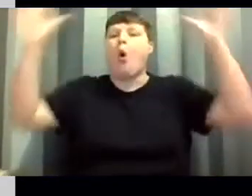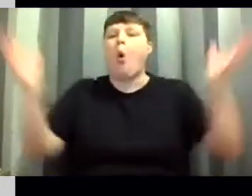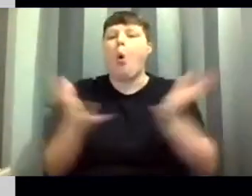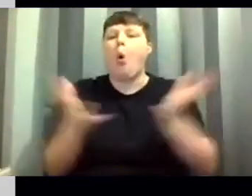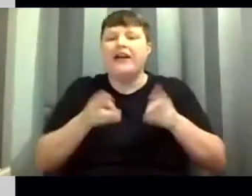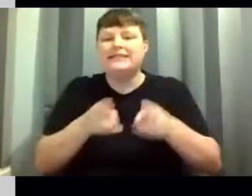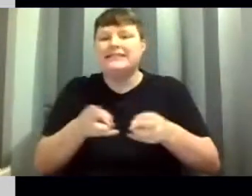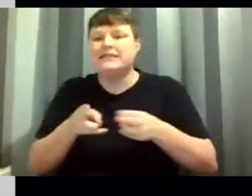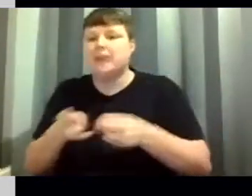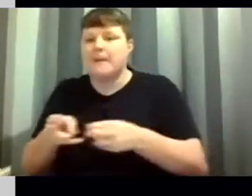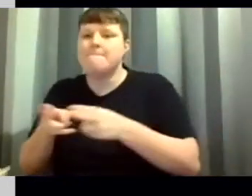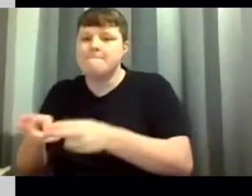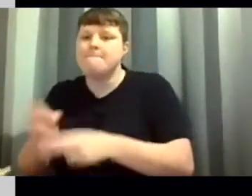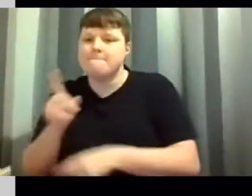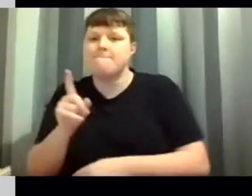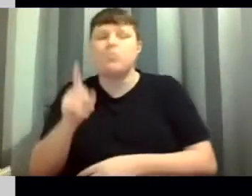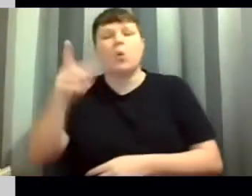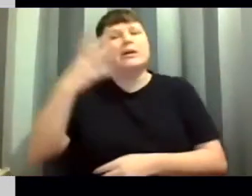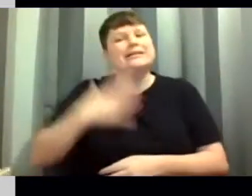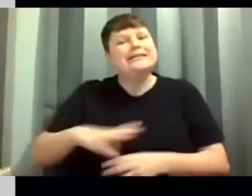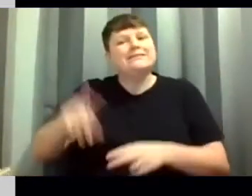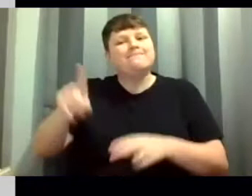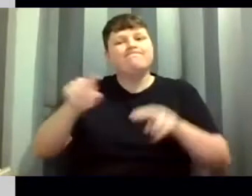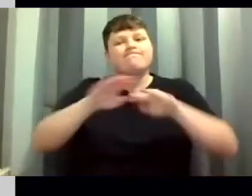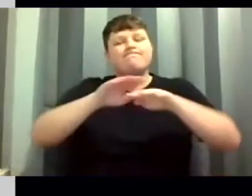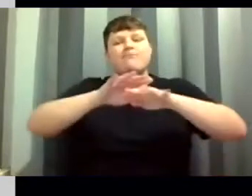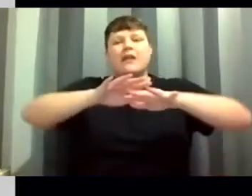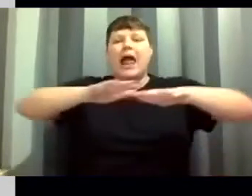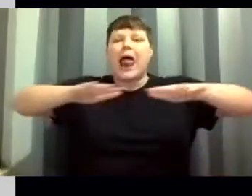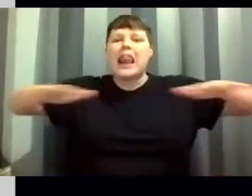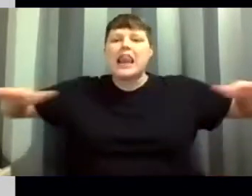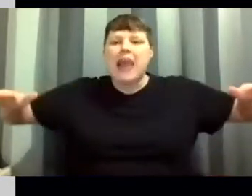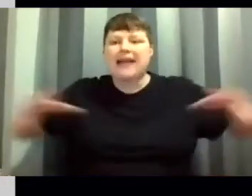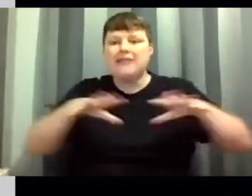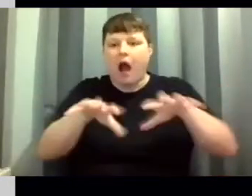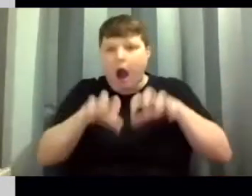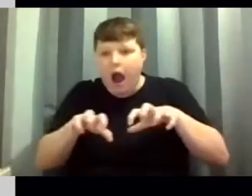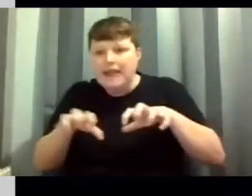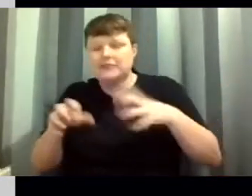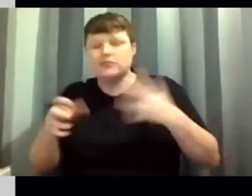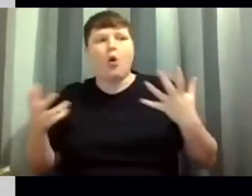might need to represent land ice or vegetation being dynamic. If you're running